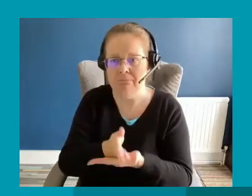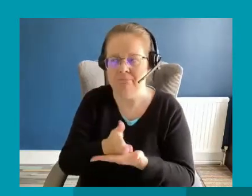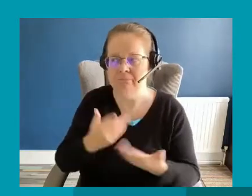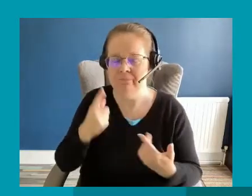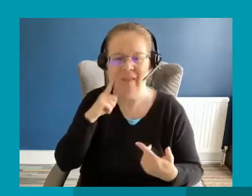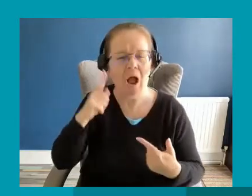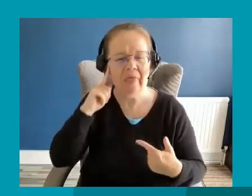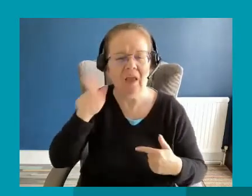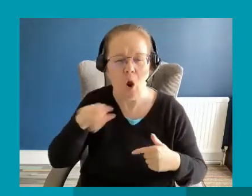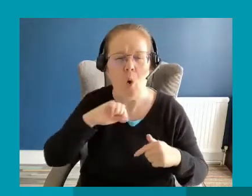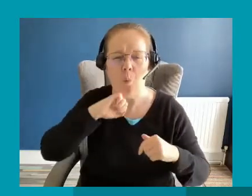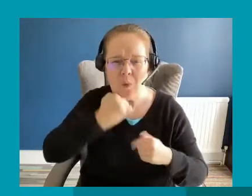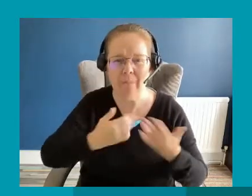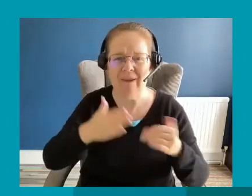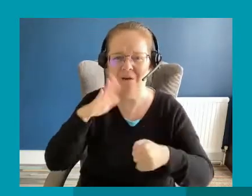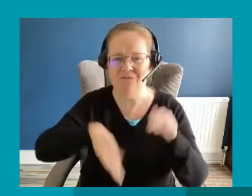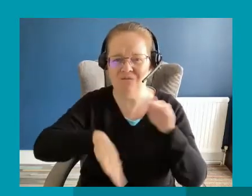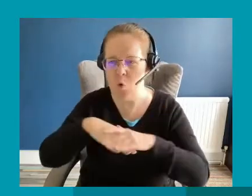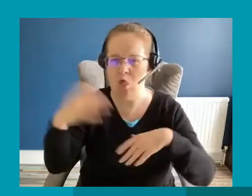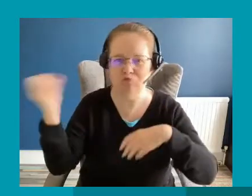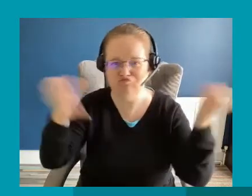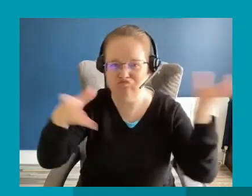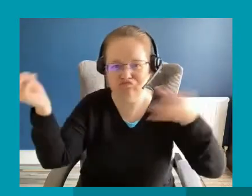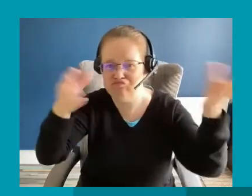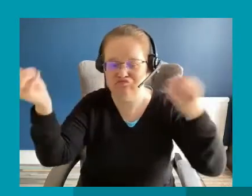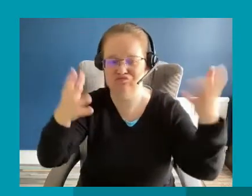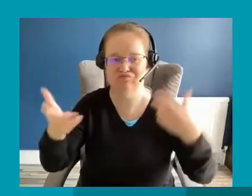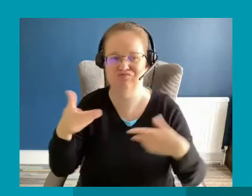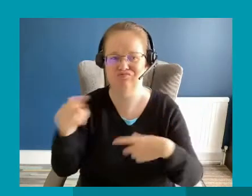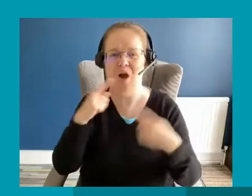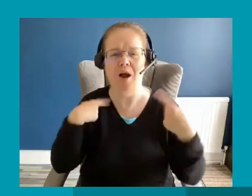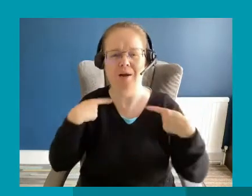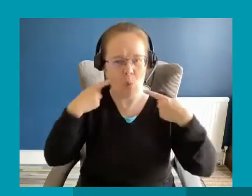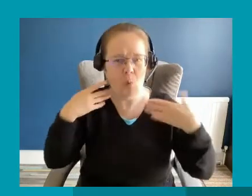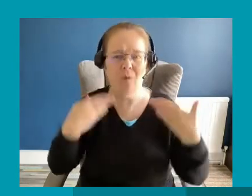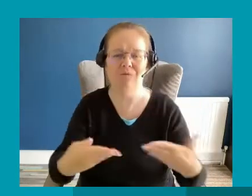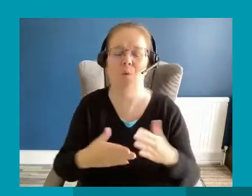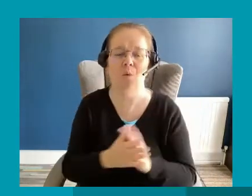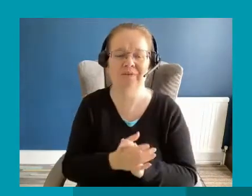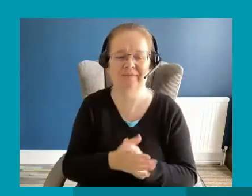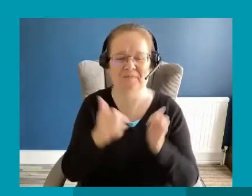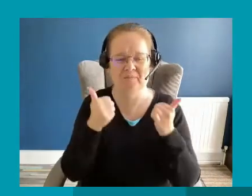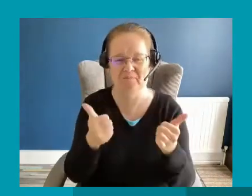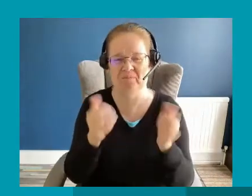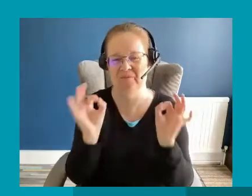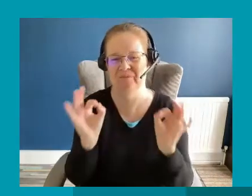I think it's gonna be a very full on, Very interactive, very looking forward to it.